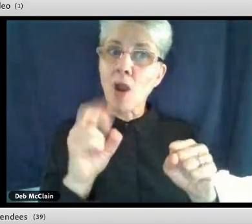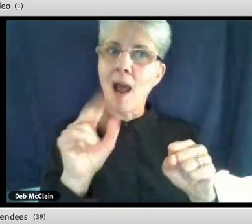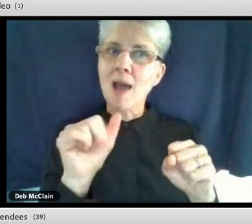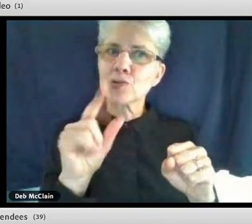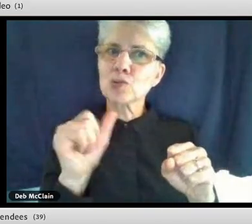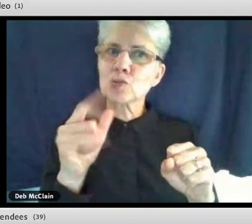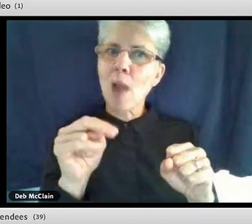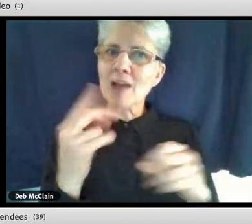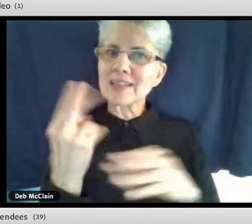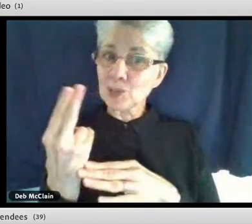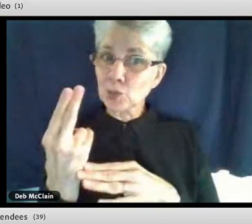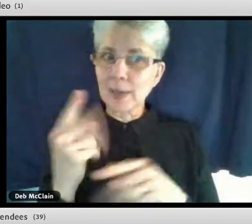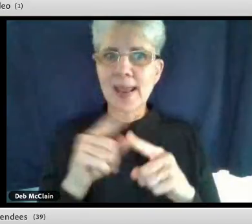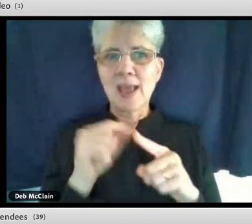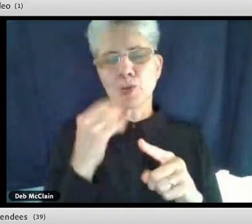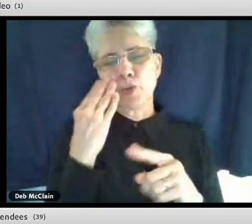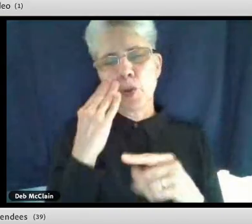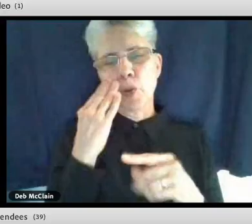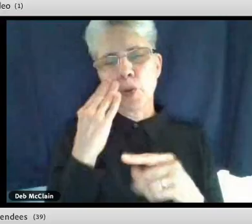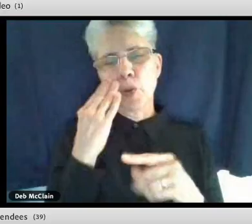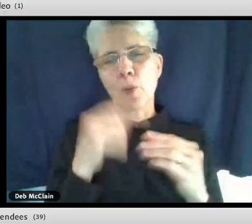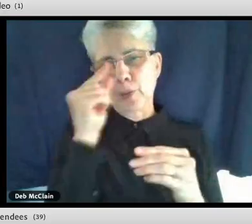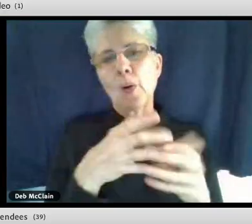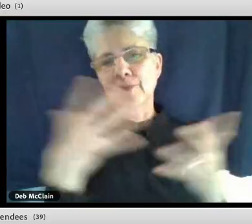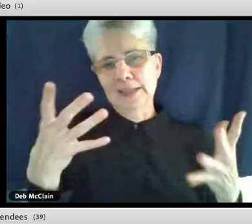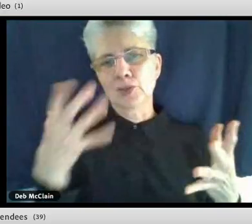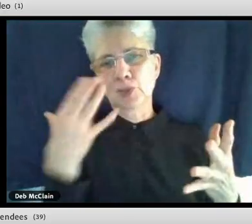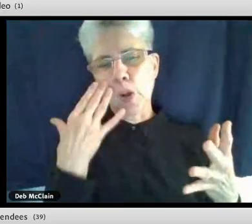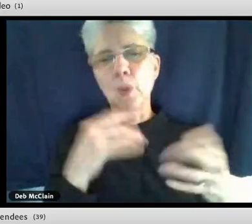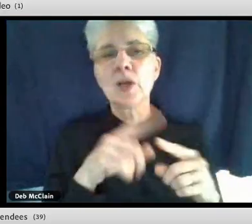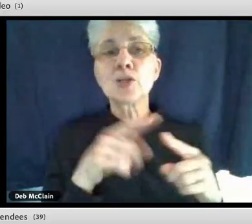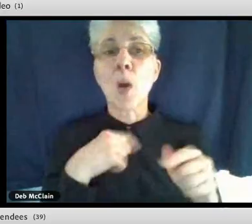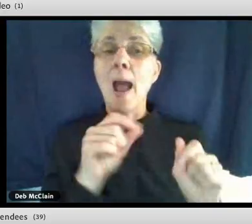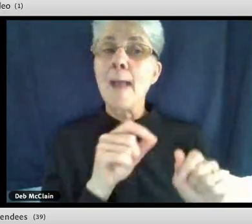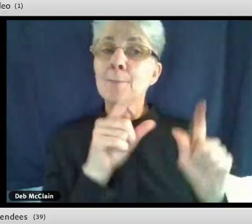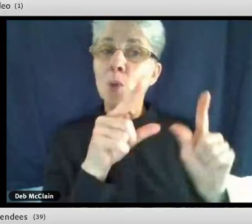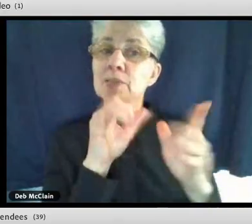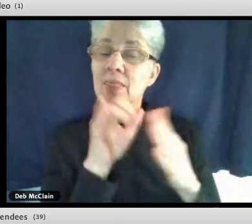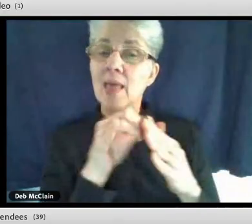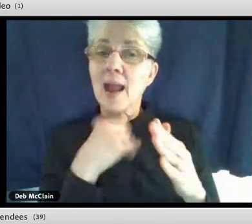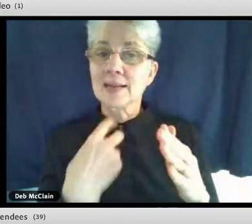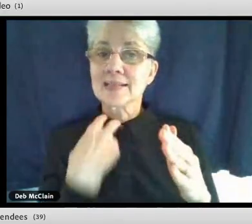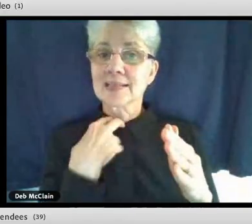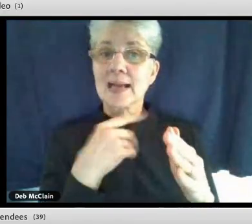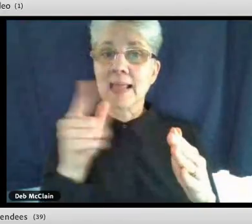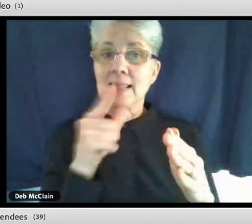So with the weather, there's a Weather Underground history, and of course you guys know about Google Earth.